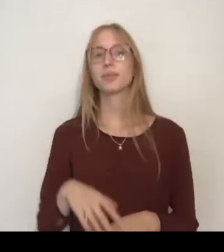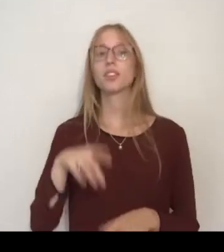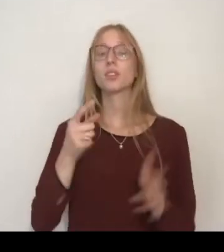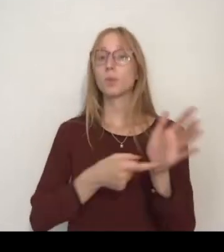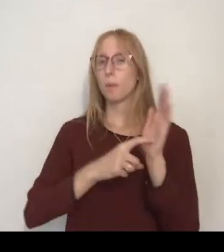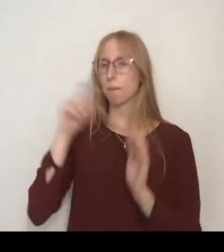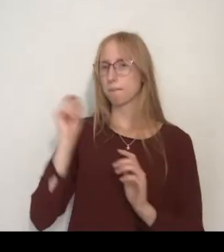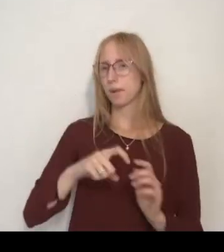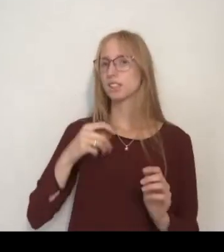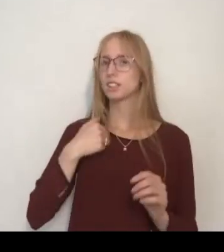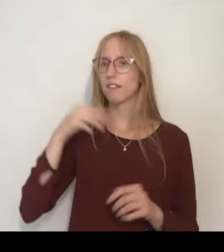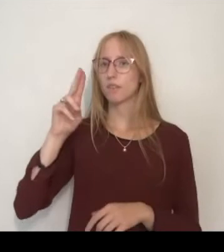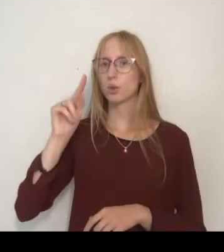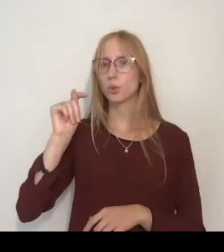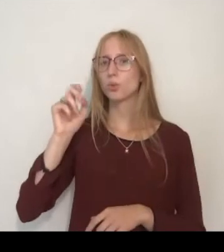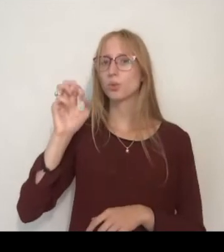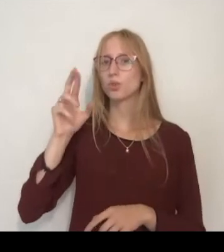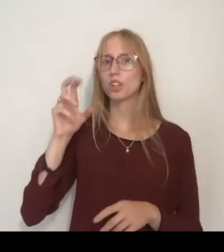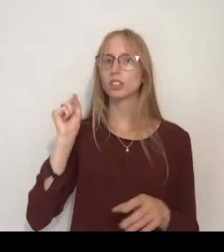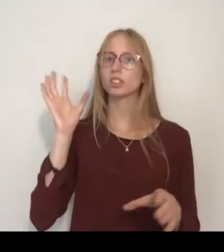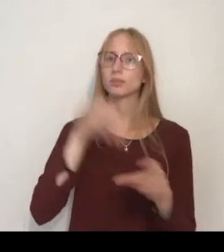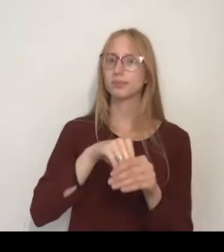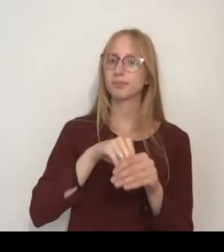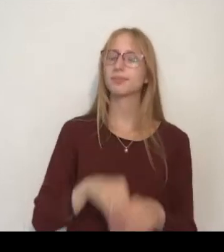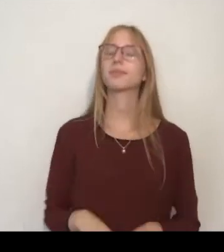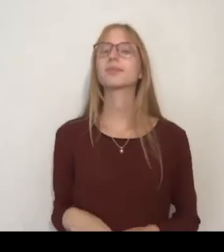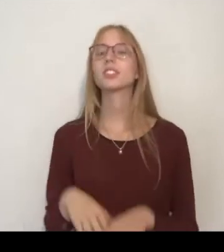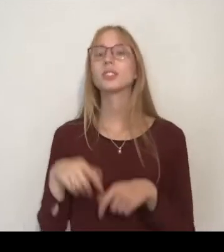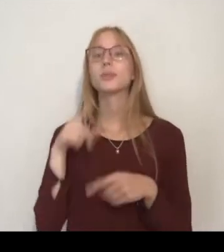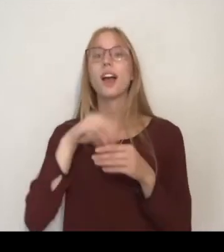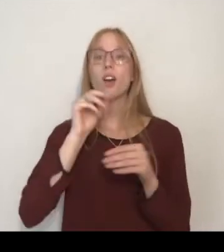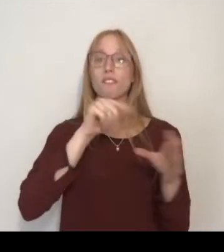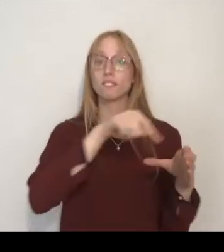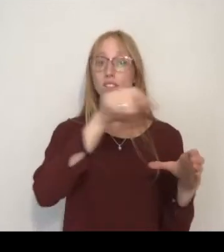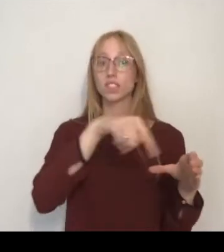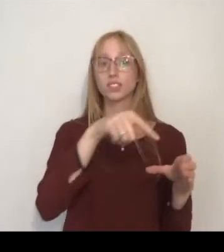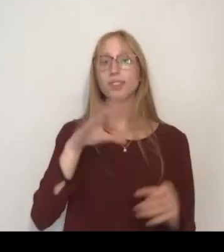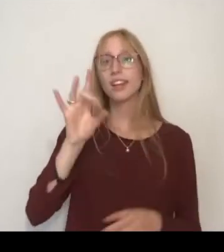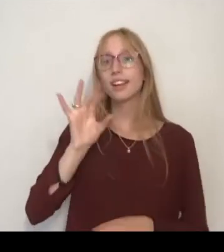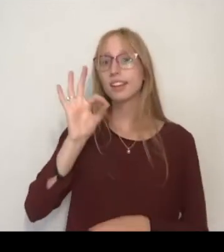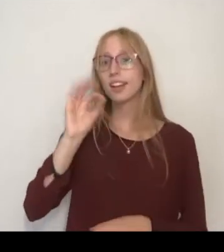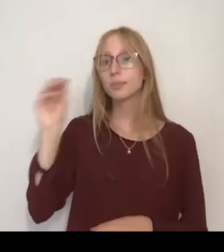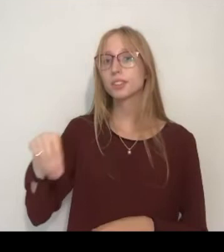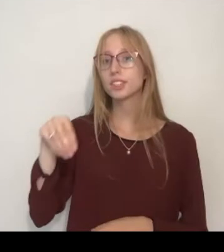Ages ranging from 18 to 71. The requirement to participate is that you must have a uterus.